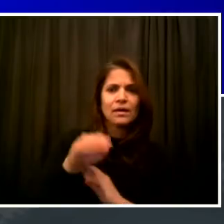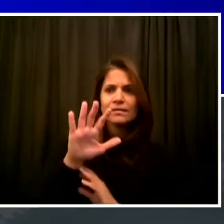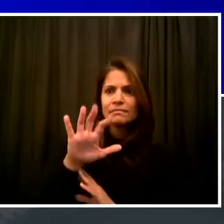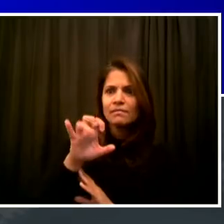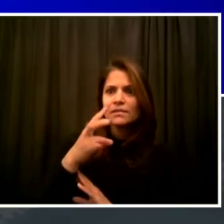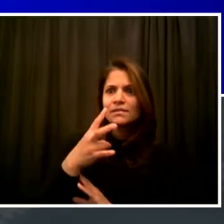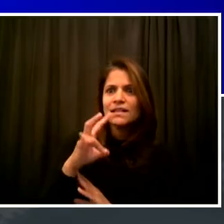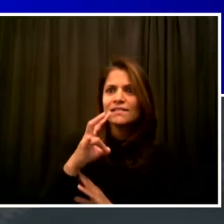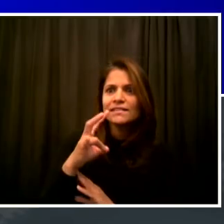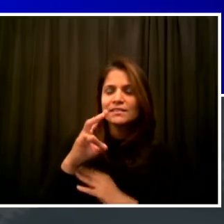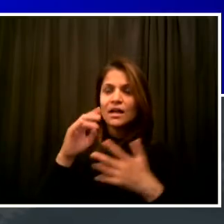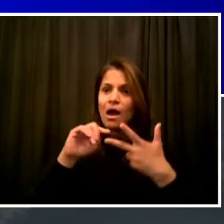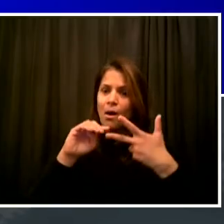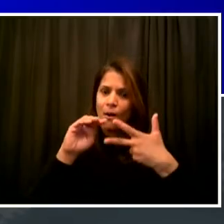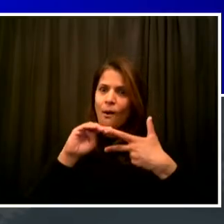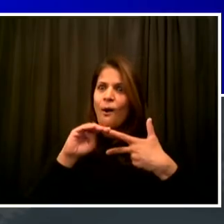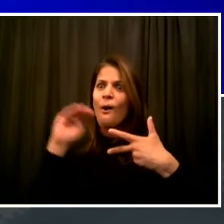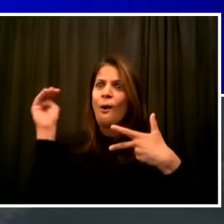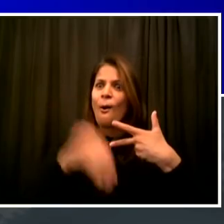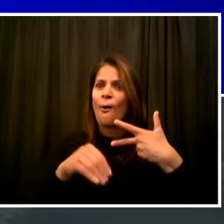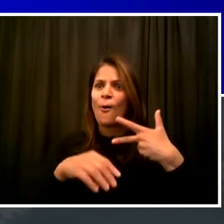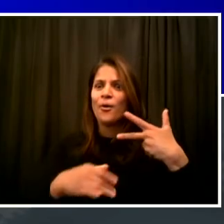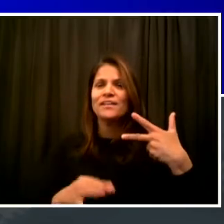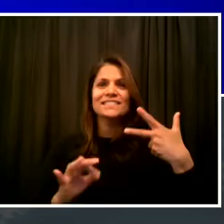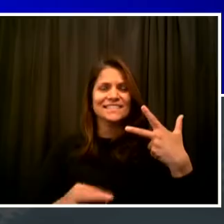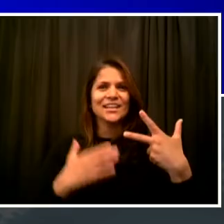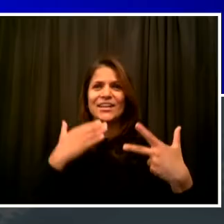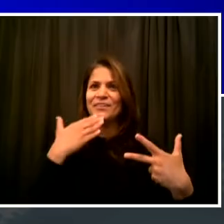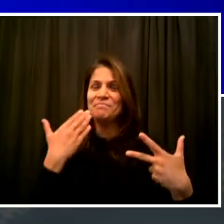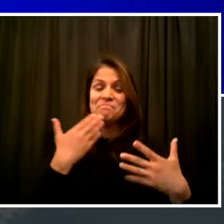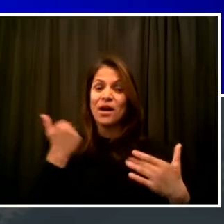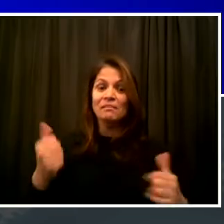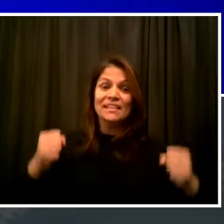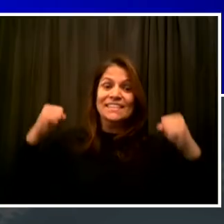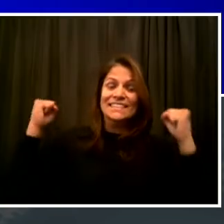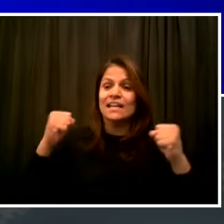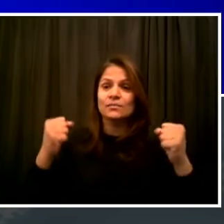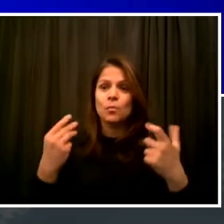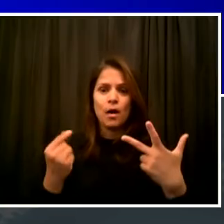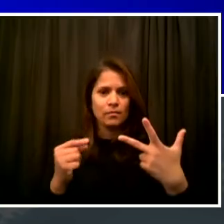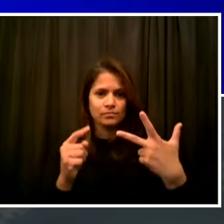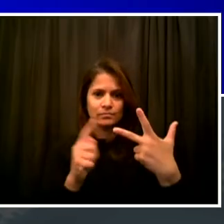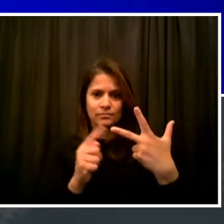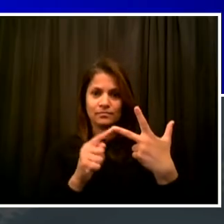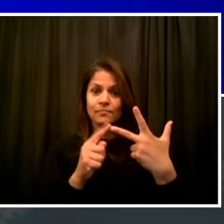THAT'S A BIG MOVEMENT.